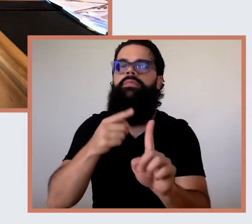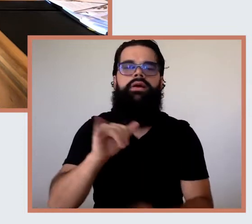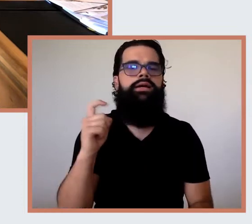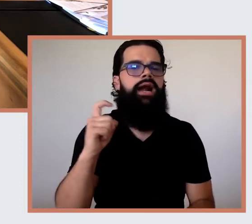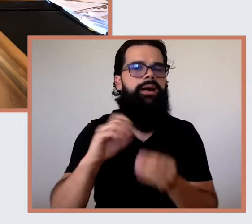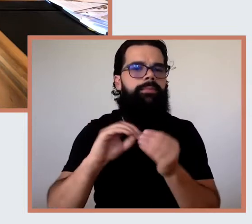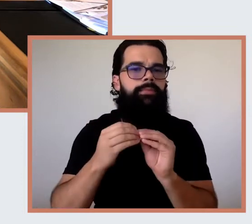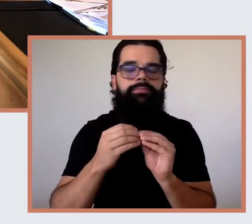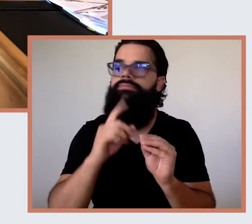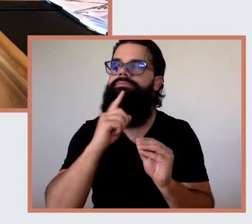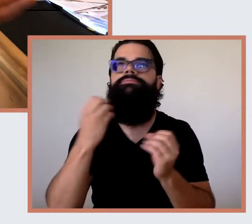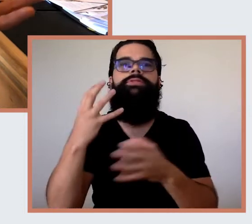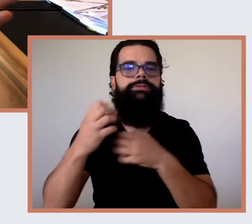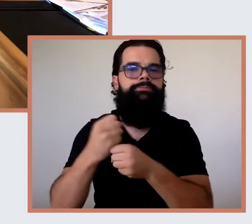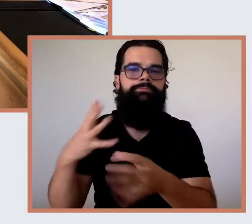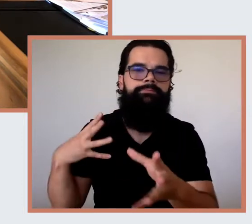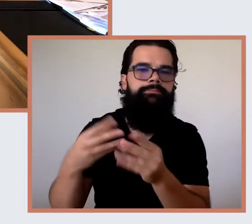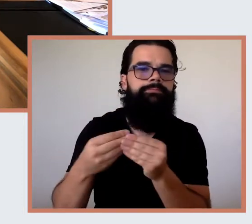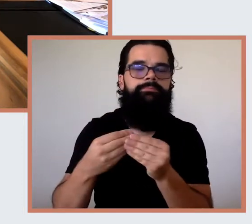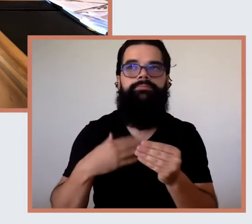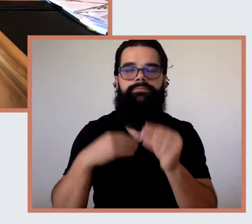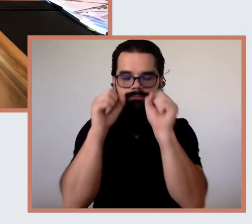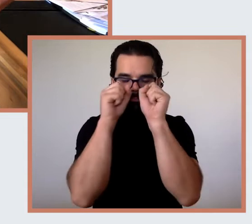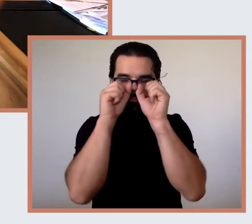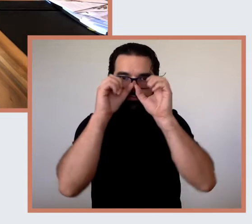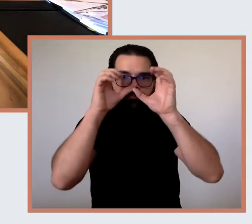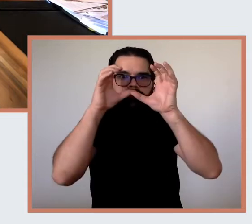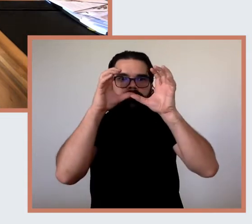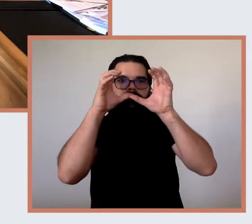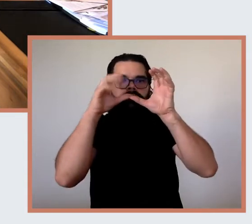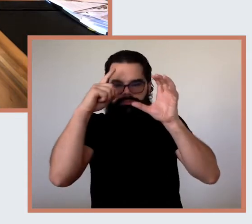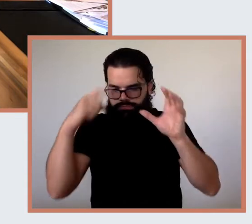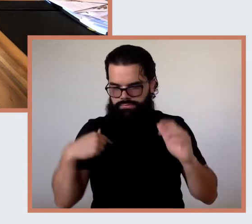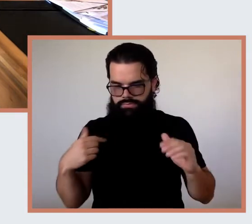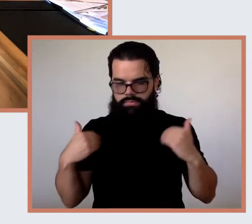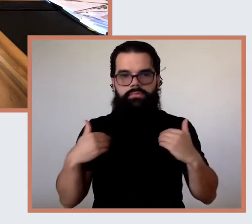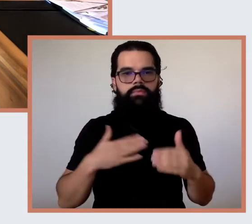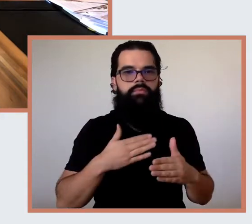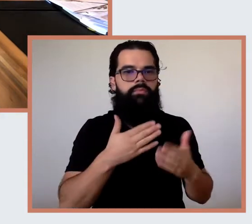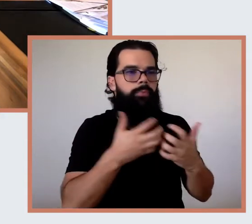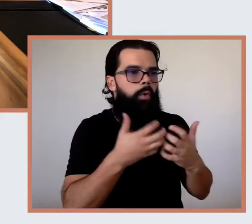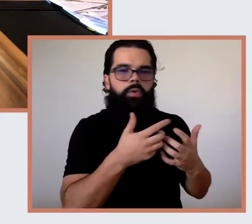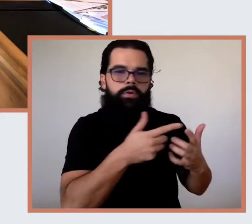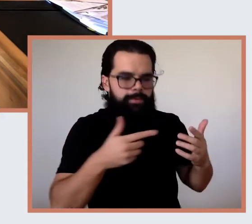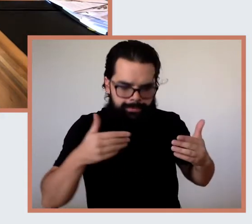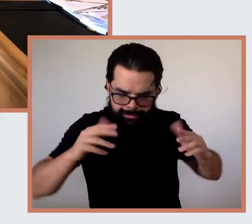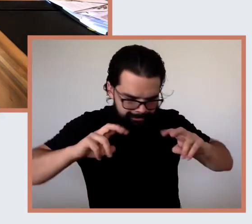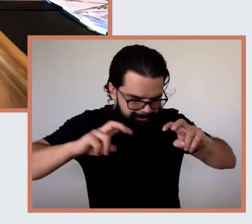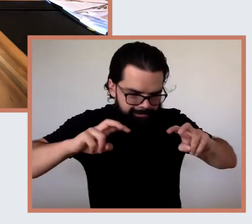A couple of things have happened though in the last X number of years and my eyes were opened to it, when I was a kid, when my partner and I were